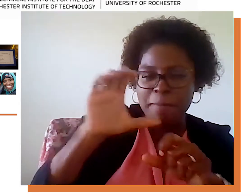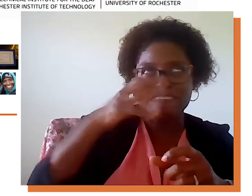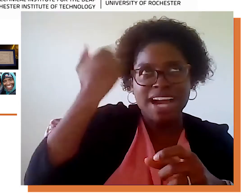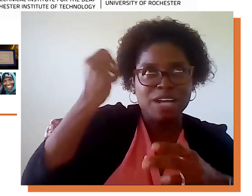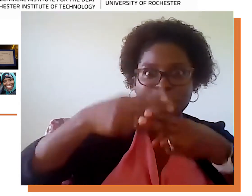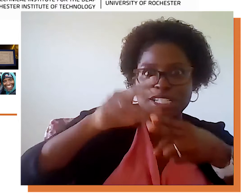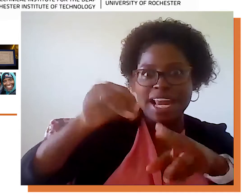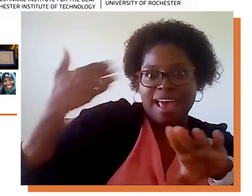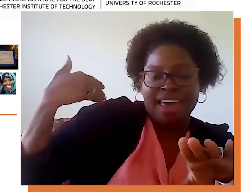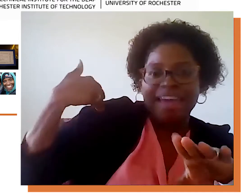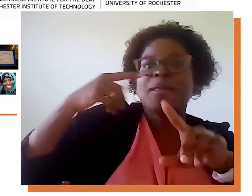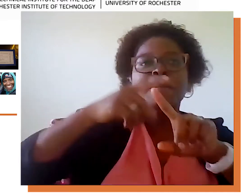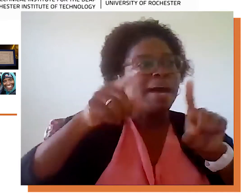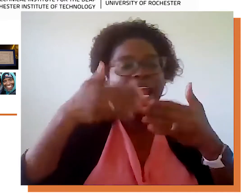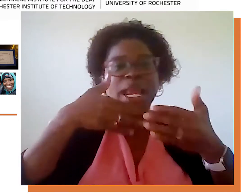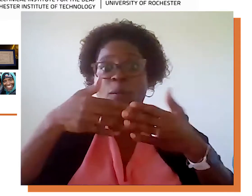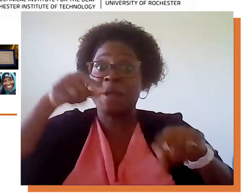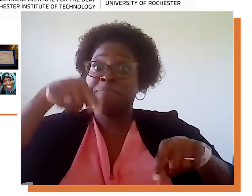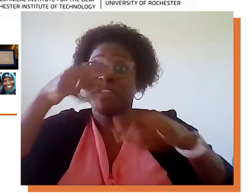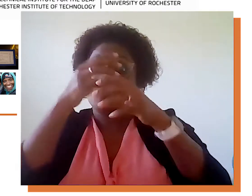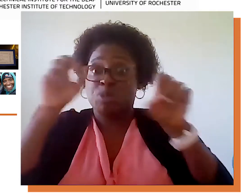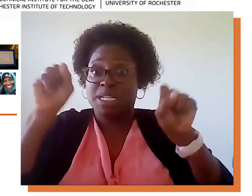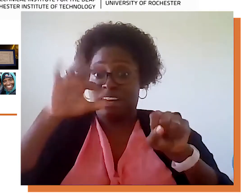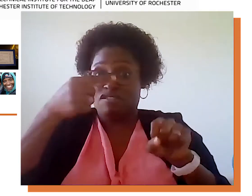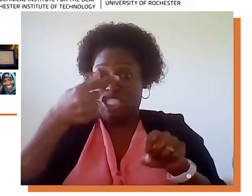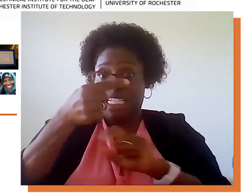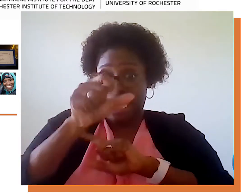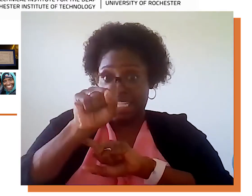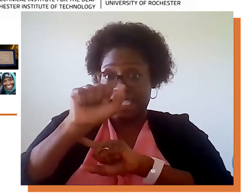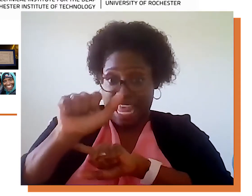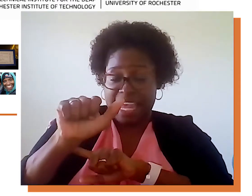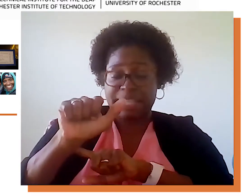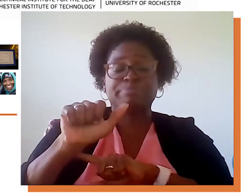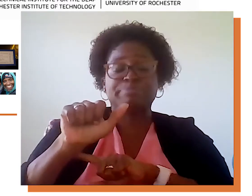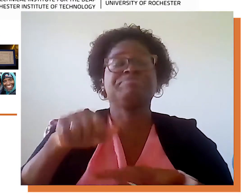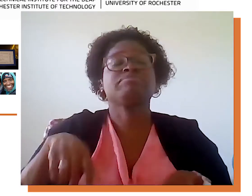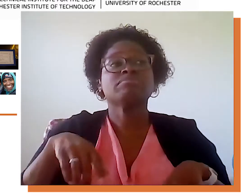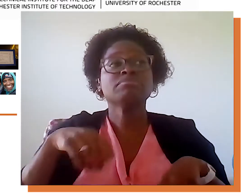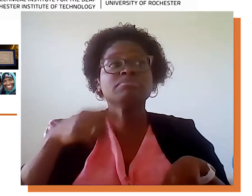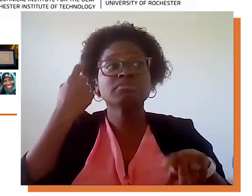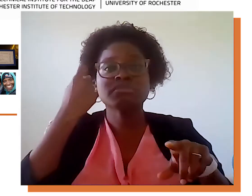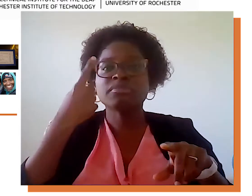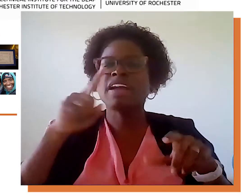Oh, and I was a president of Ebony Club, too. But I was the president of G.S.A. at Gallaudet,